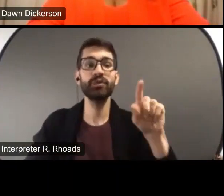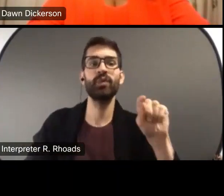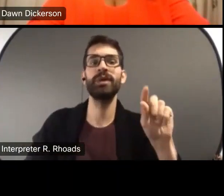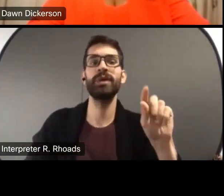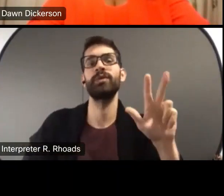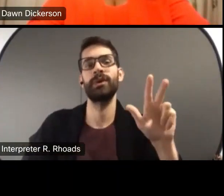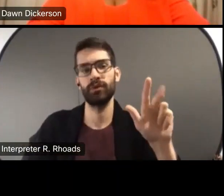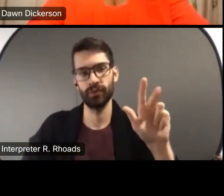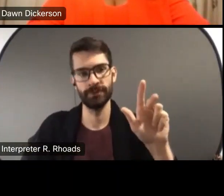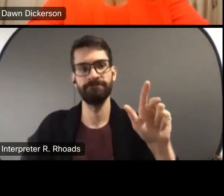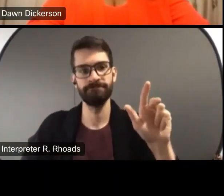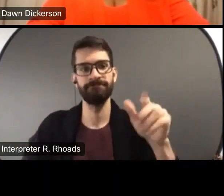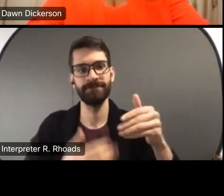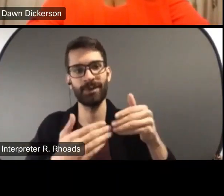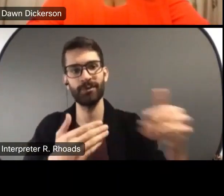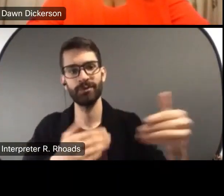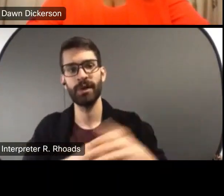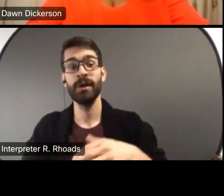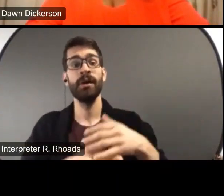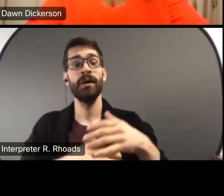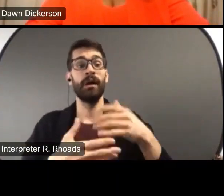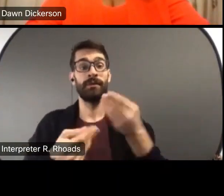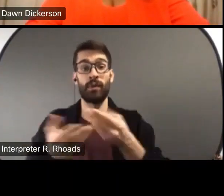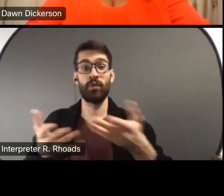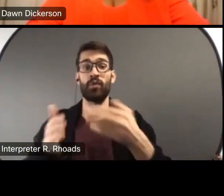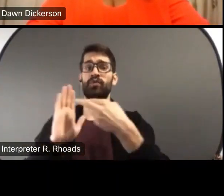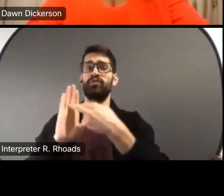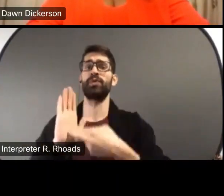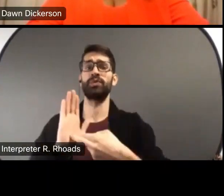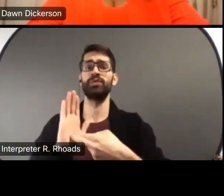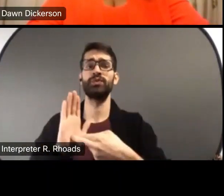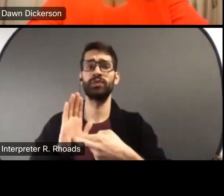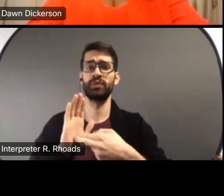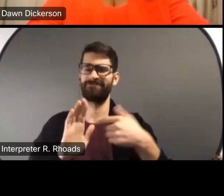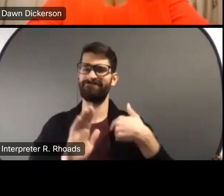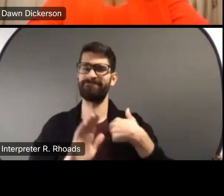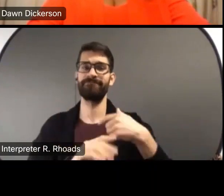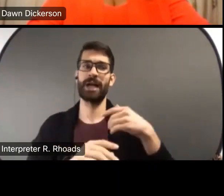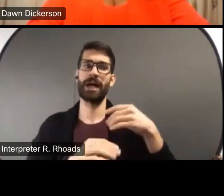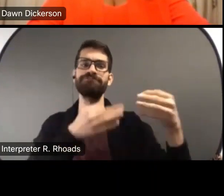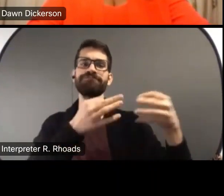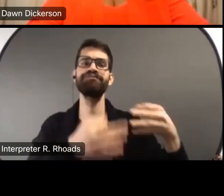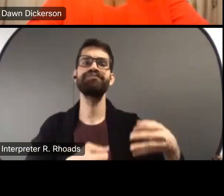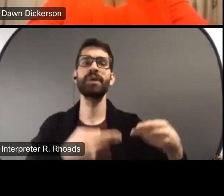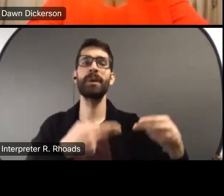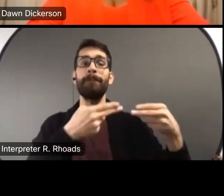Just for the rules of the day, I am going to show a brief PowerPoint to go over some of the bullets.